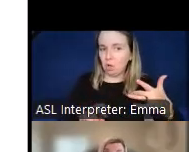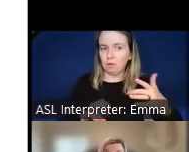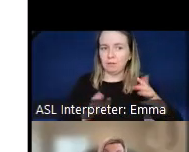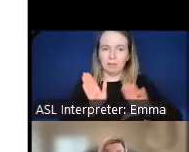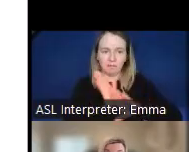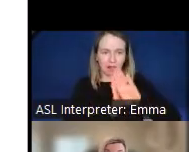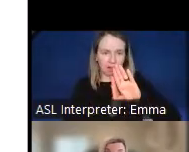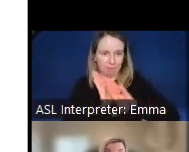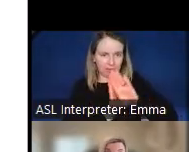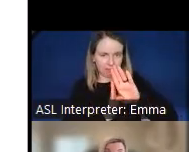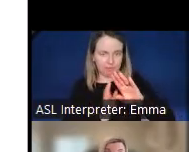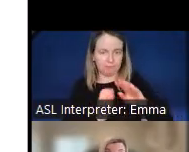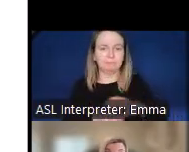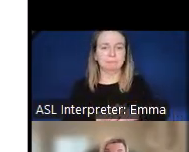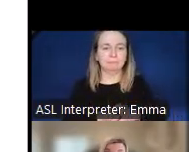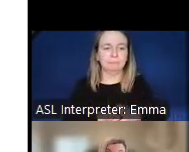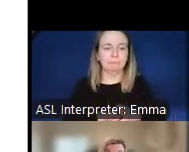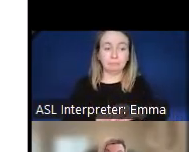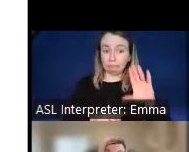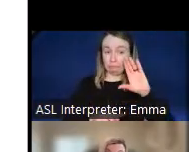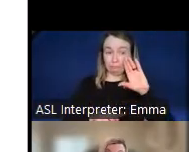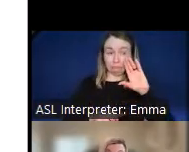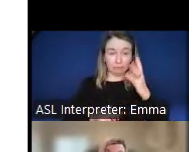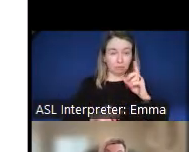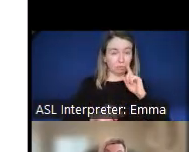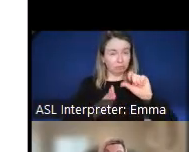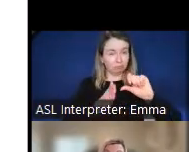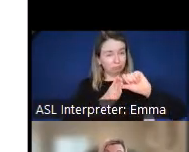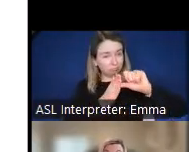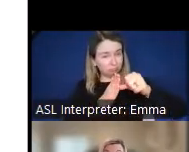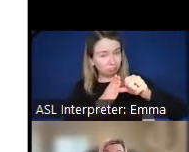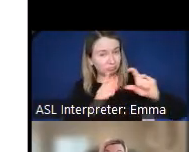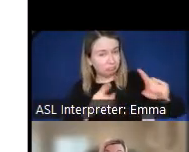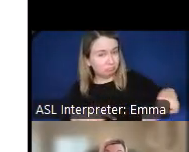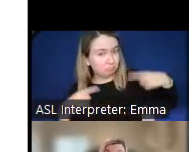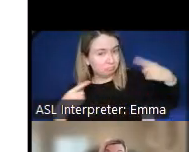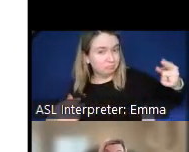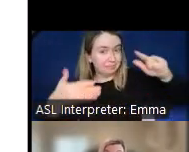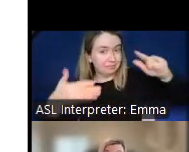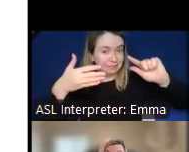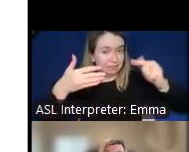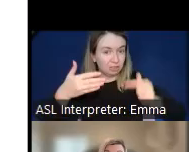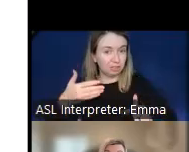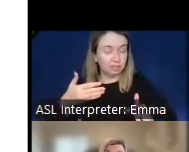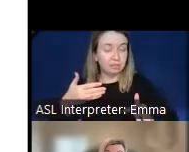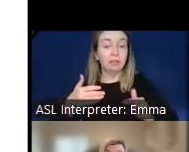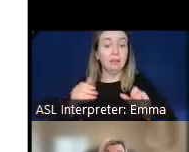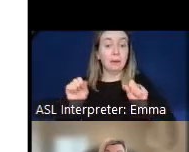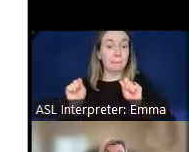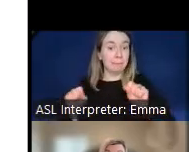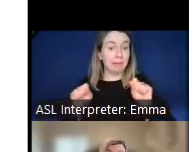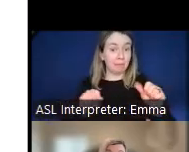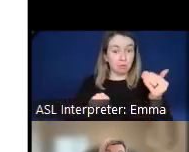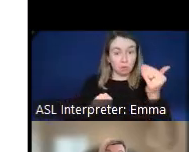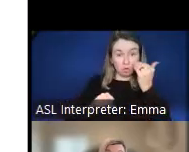it sounds like what has really been emphasized over the course of this series is how in order to really know when development